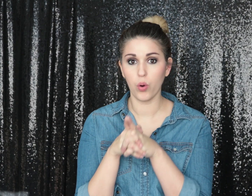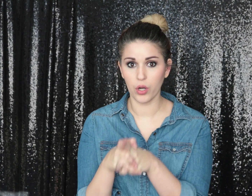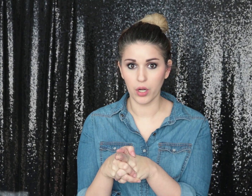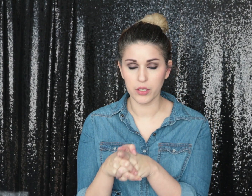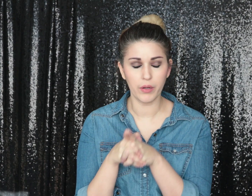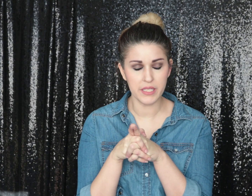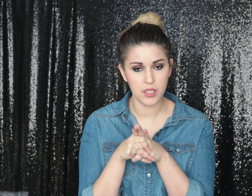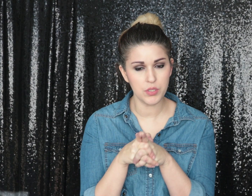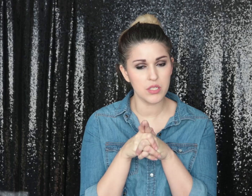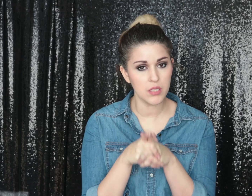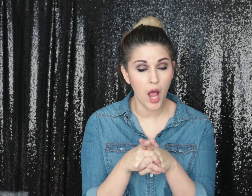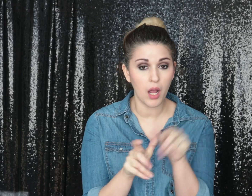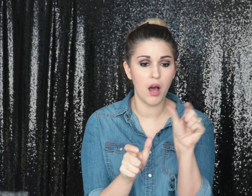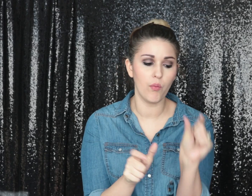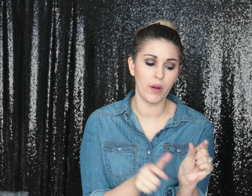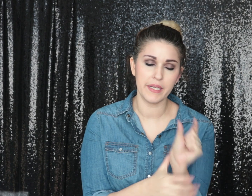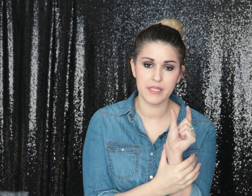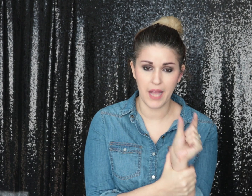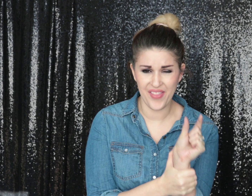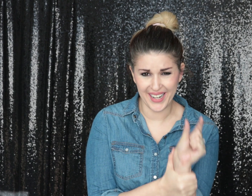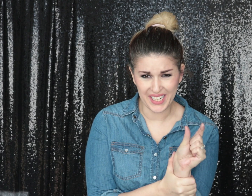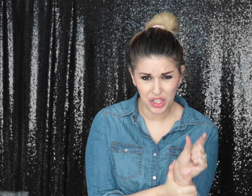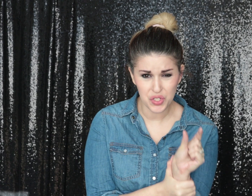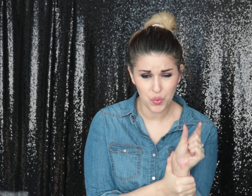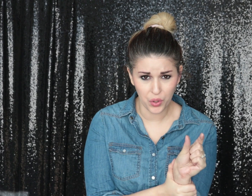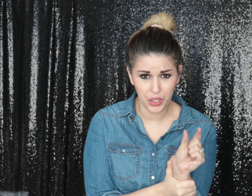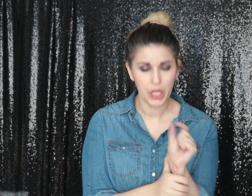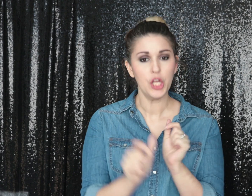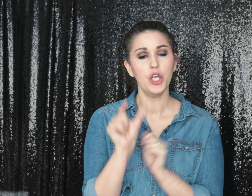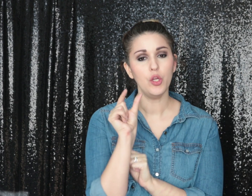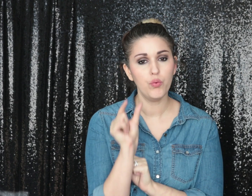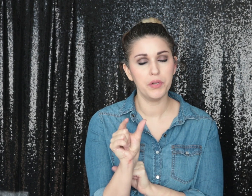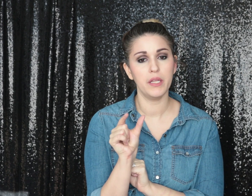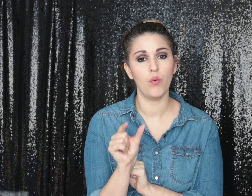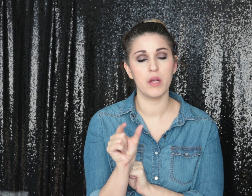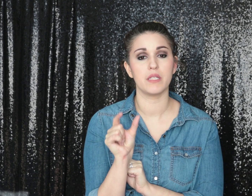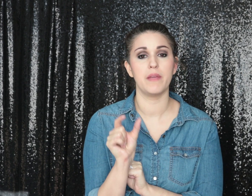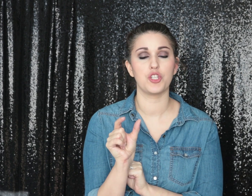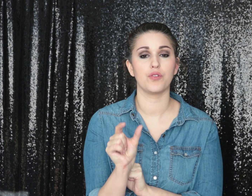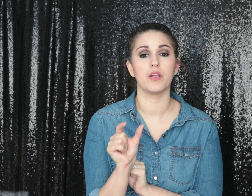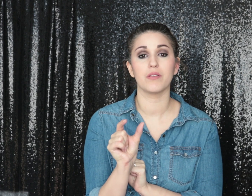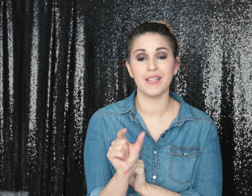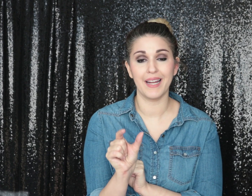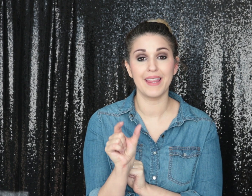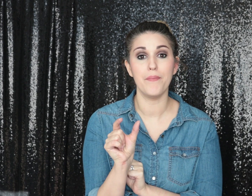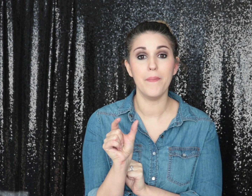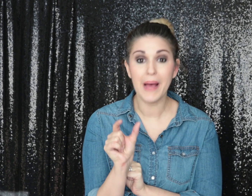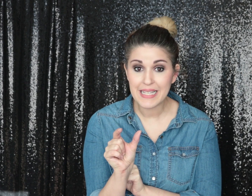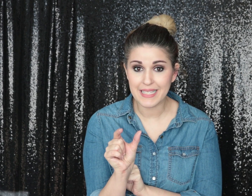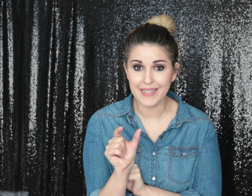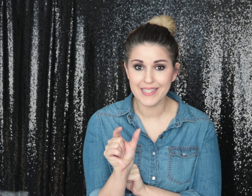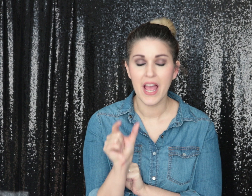word. Don't get so stuck on wanting to sign that English word. You really want to make sure that you're signing the message.